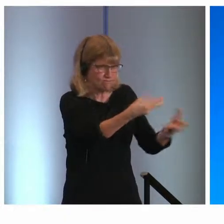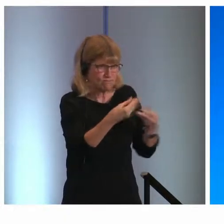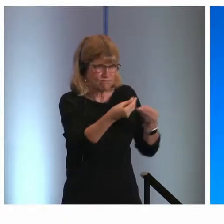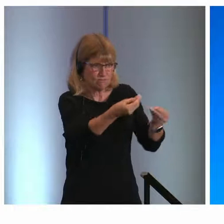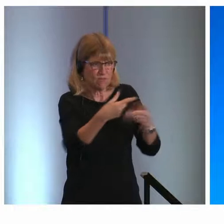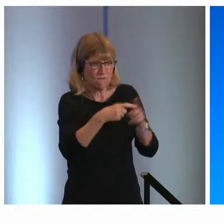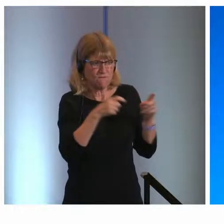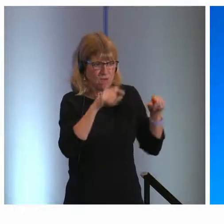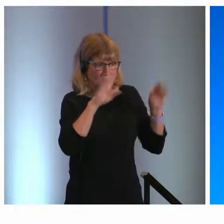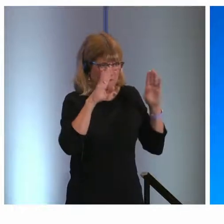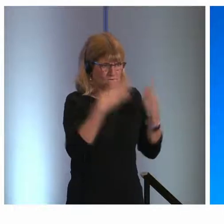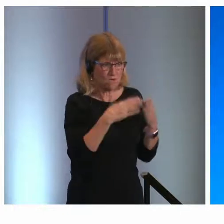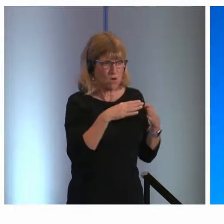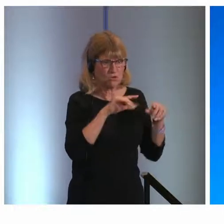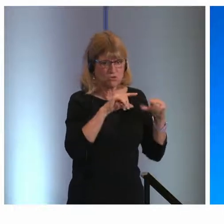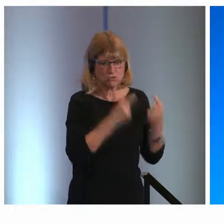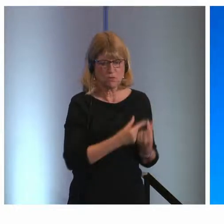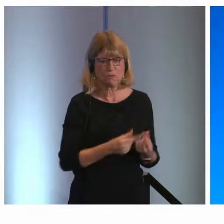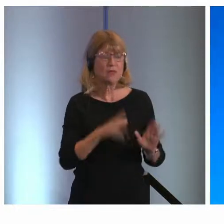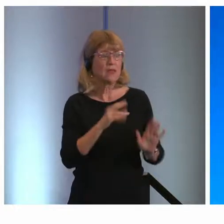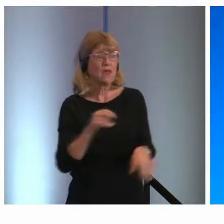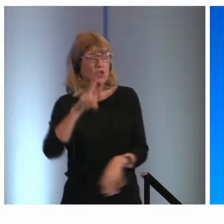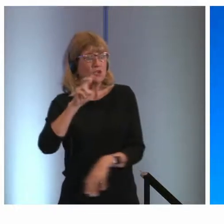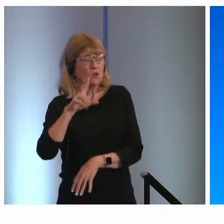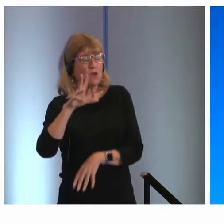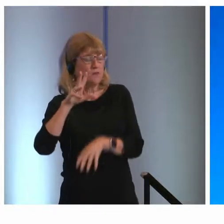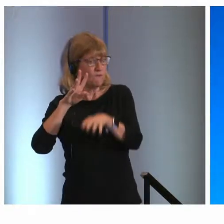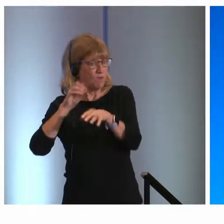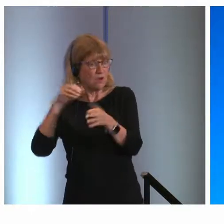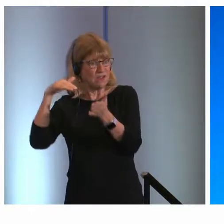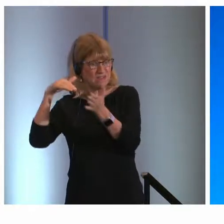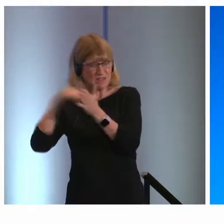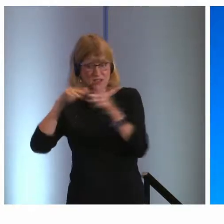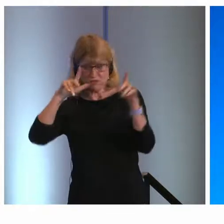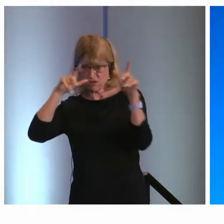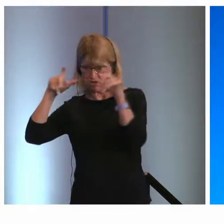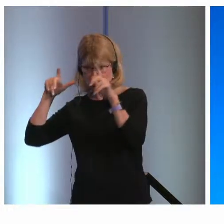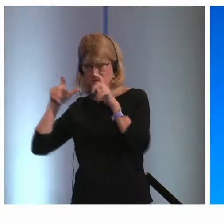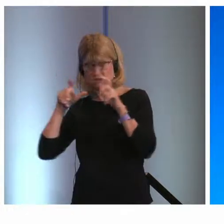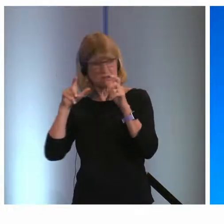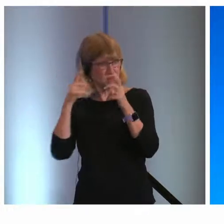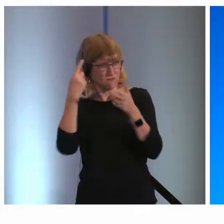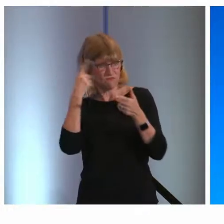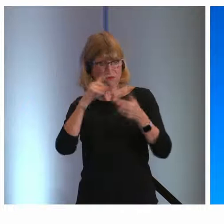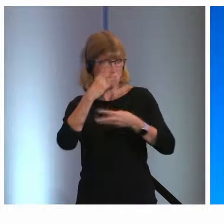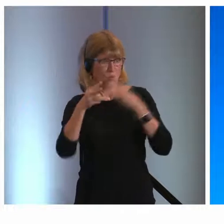qualitative data became guidelines for Getty Images and